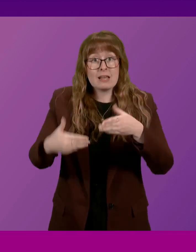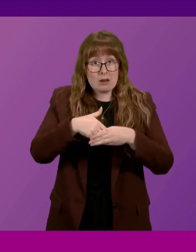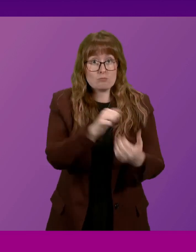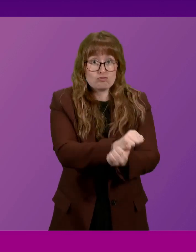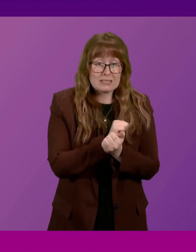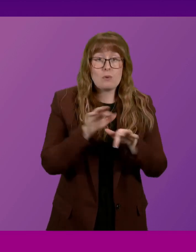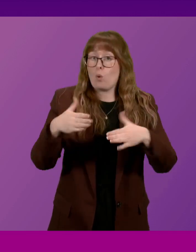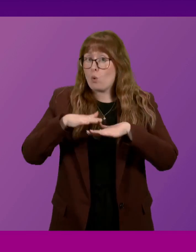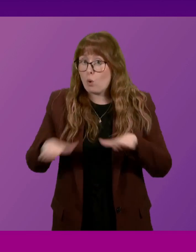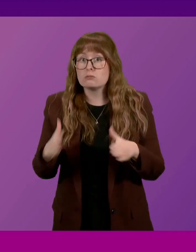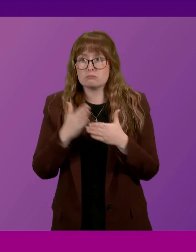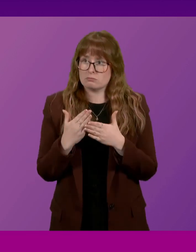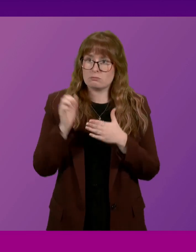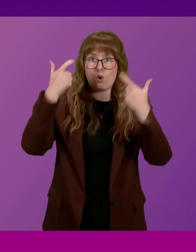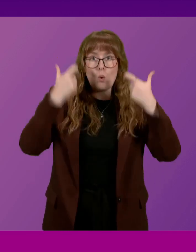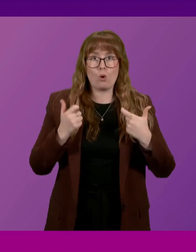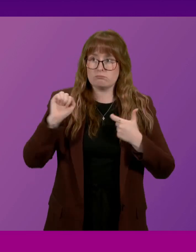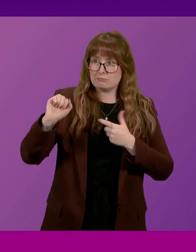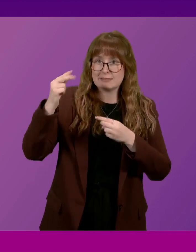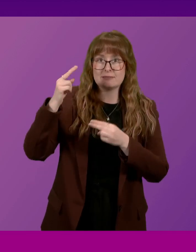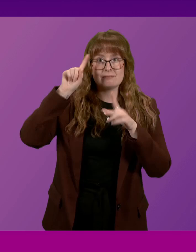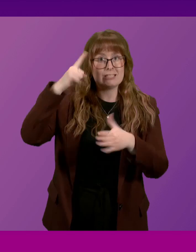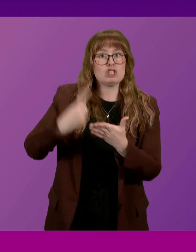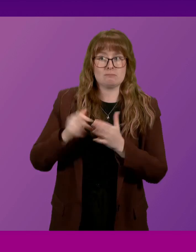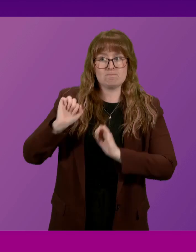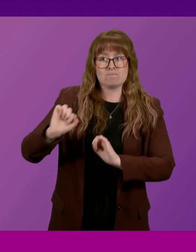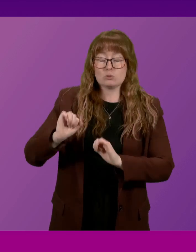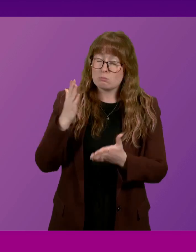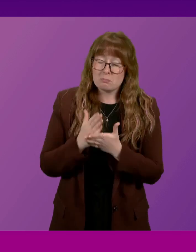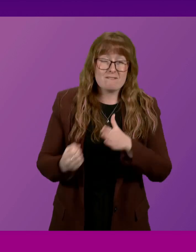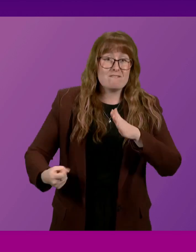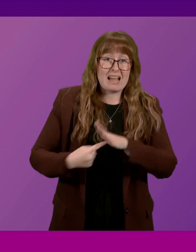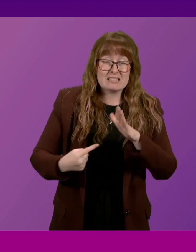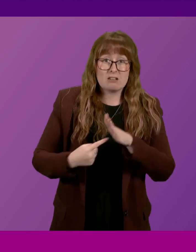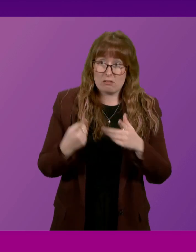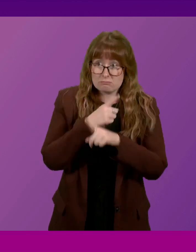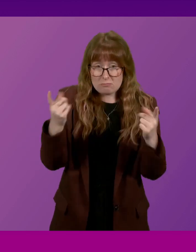remain open to the court. It is absolutely vital that that is understood by the public.